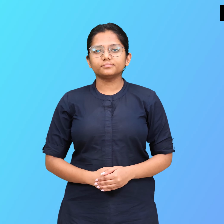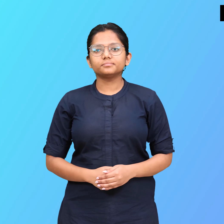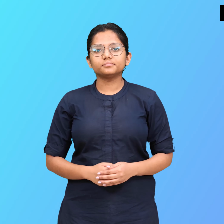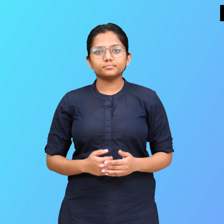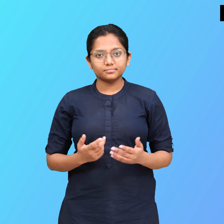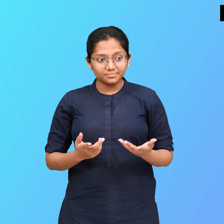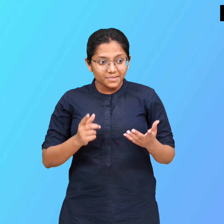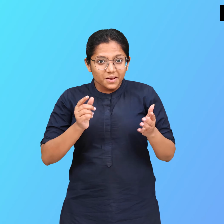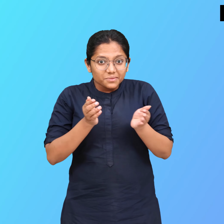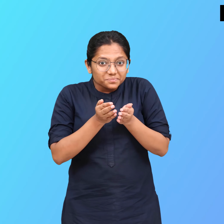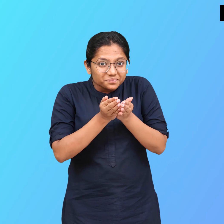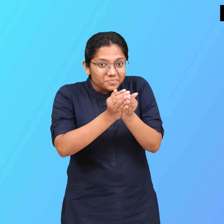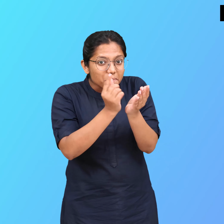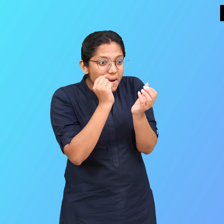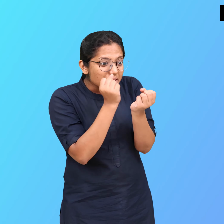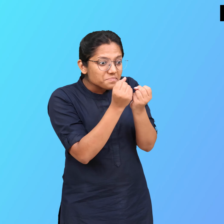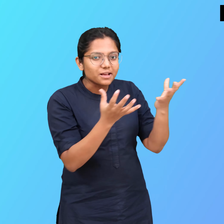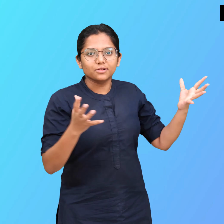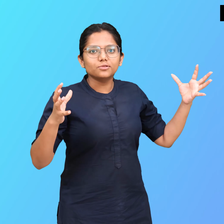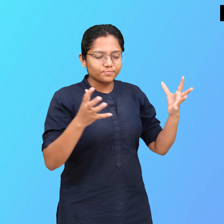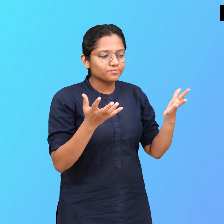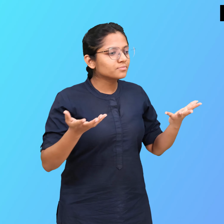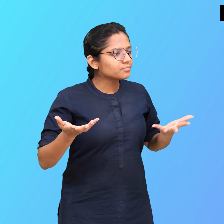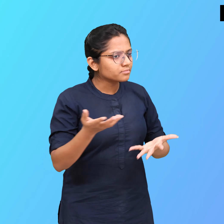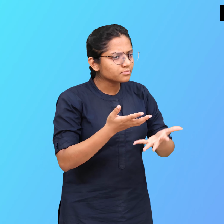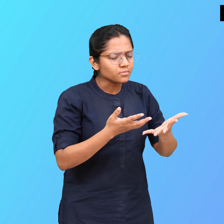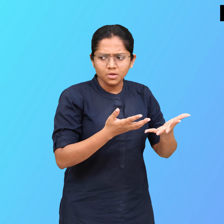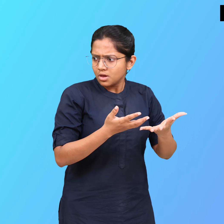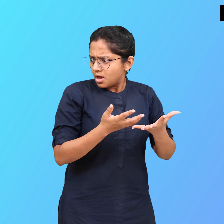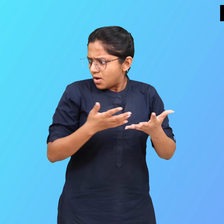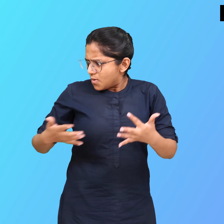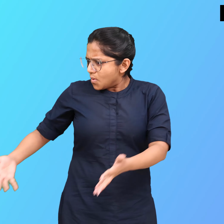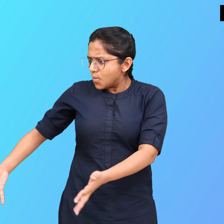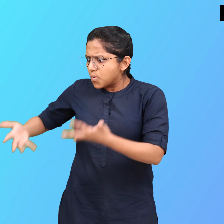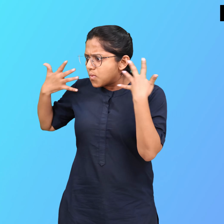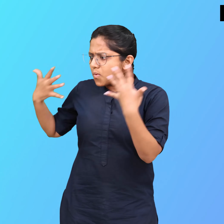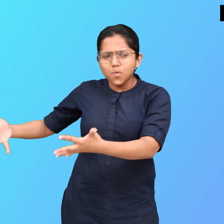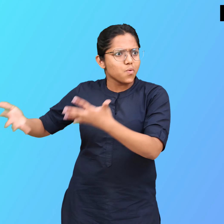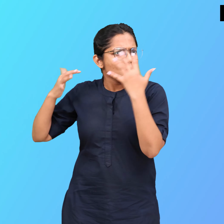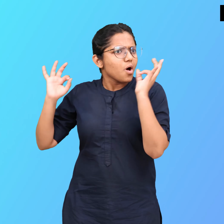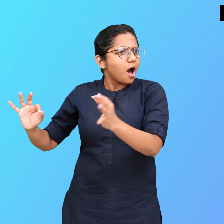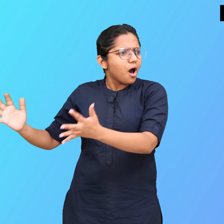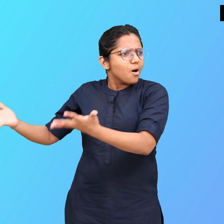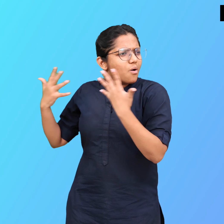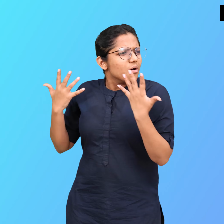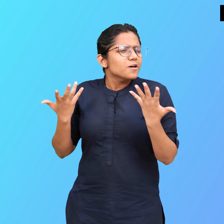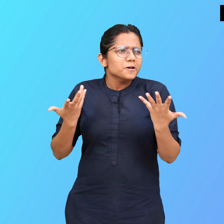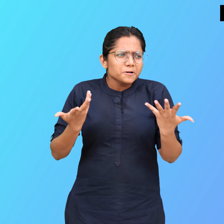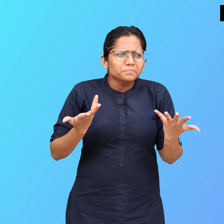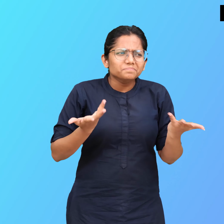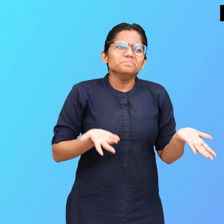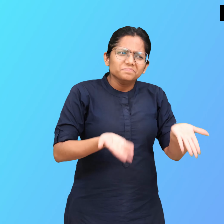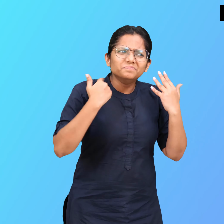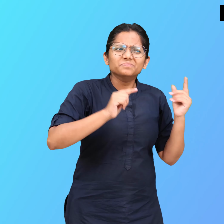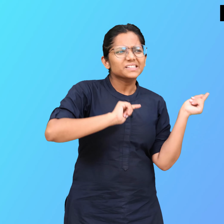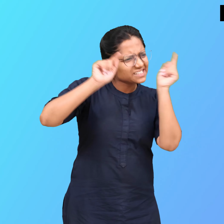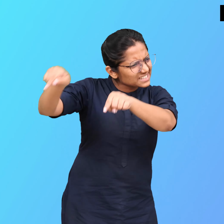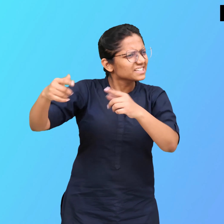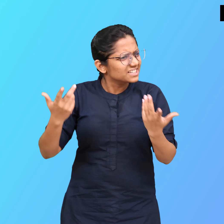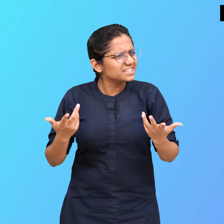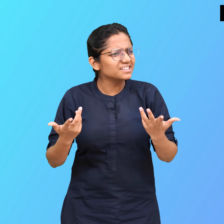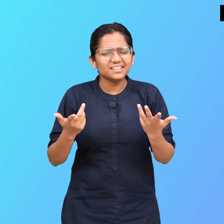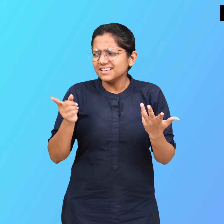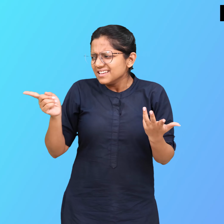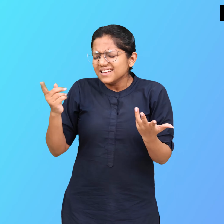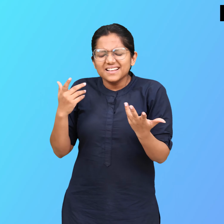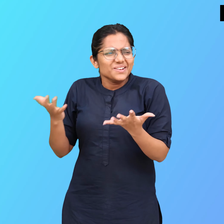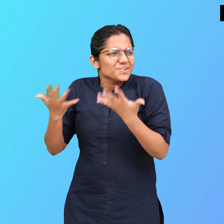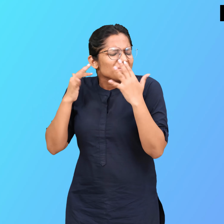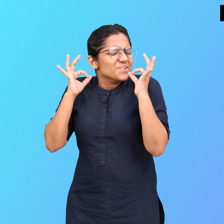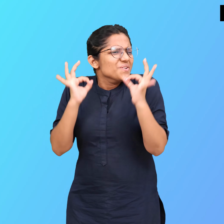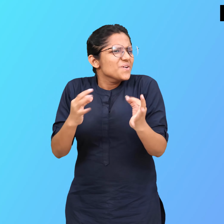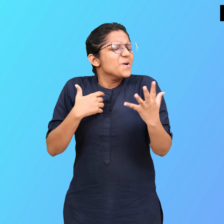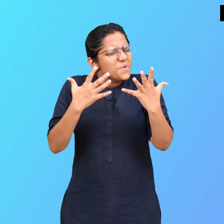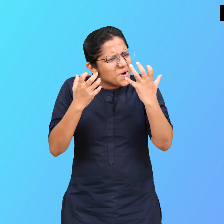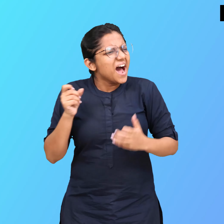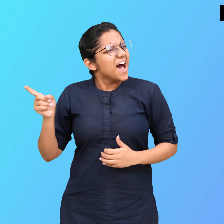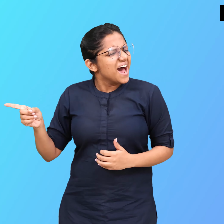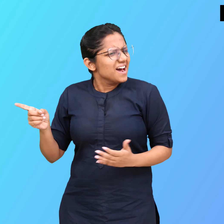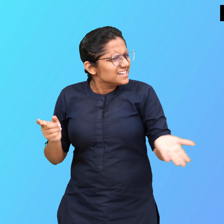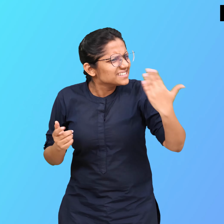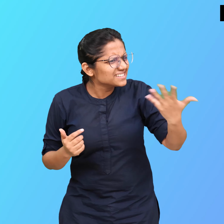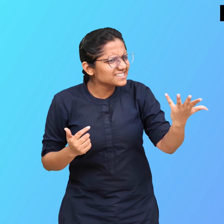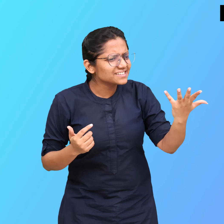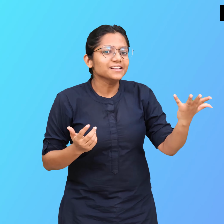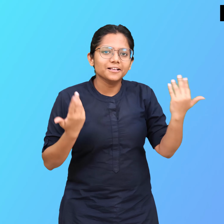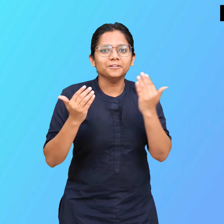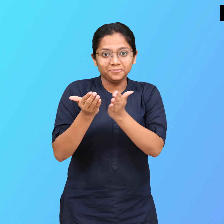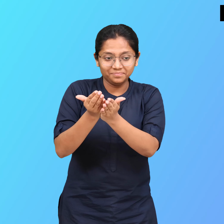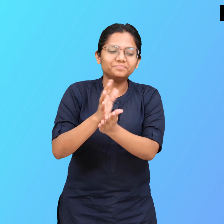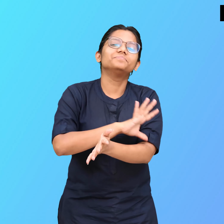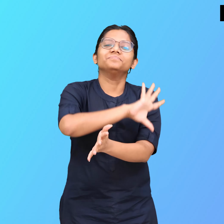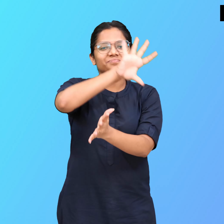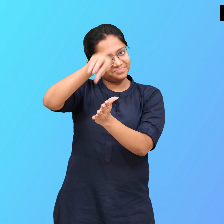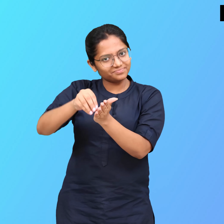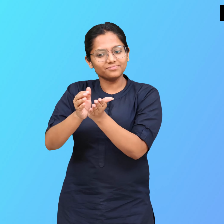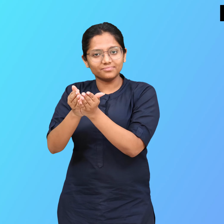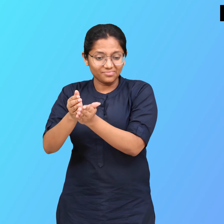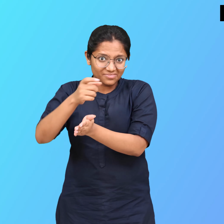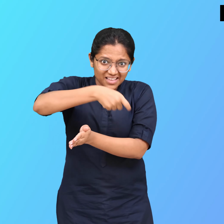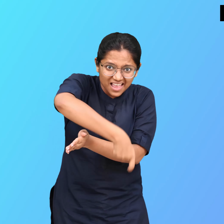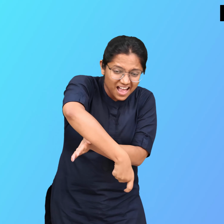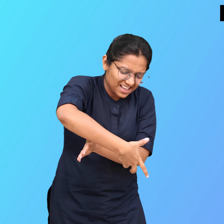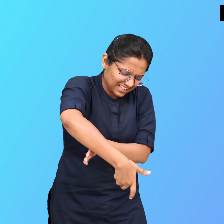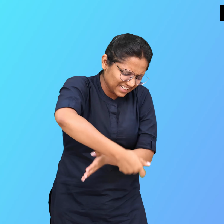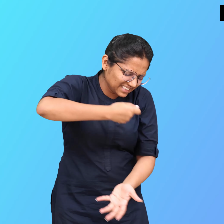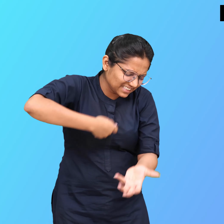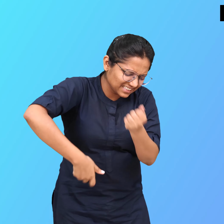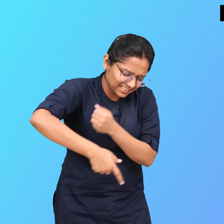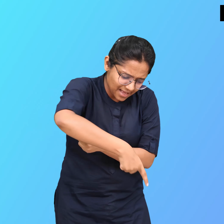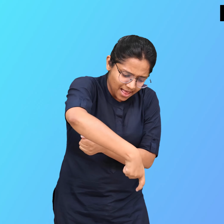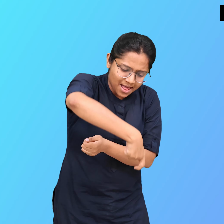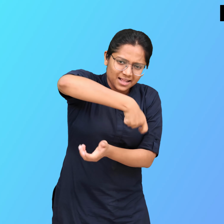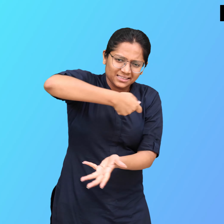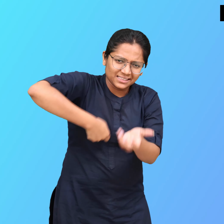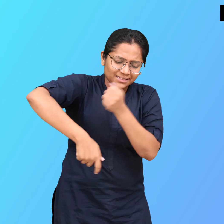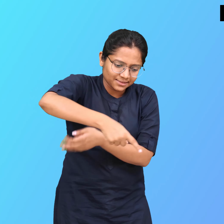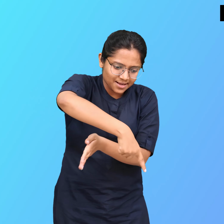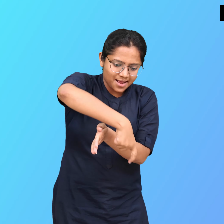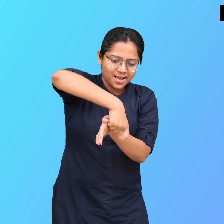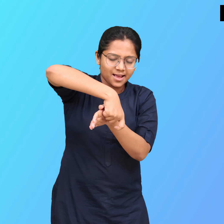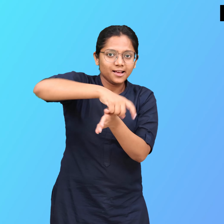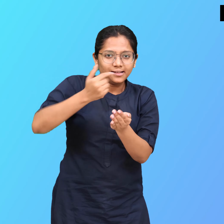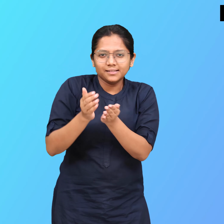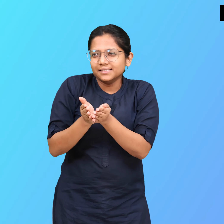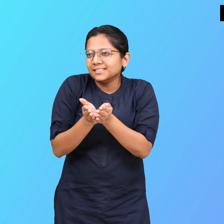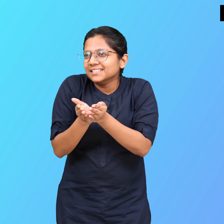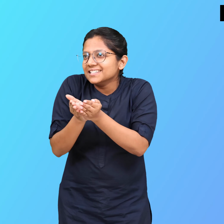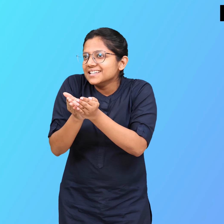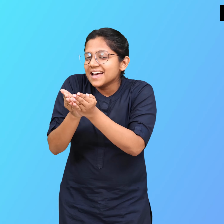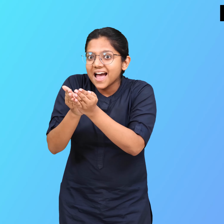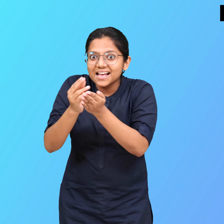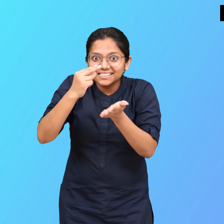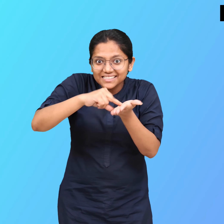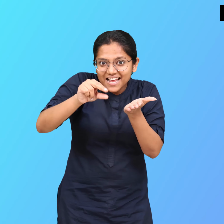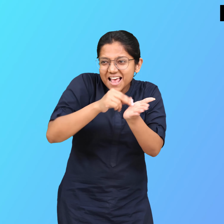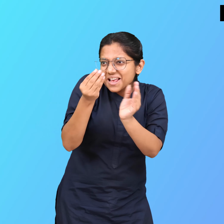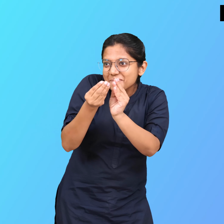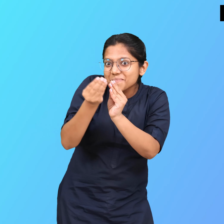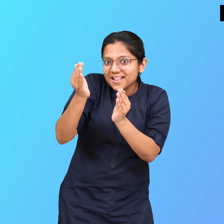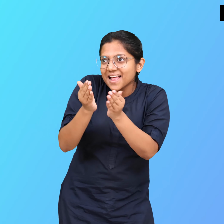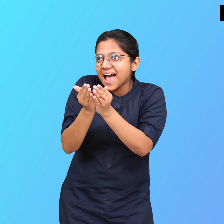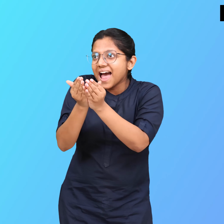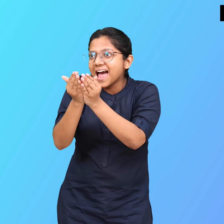Then a good wind began to blow from the south. The men on the ship thought, “This is the wind we wanted, and now we have it!” So they pulled up the anchor. We sailed very close to the island of Crete.